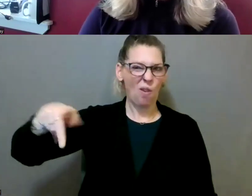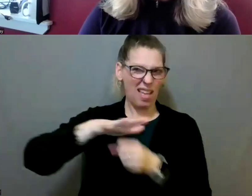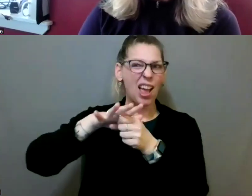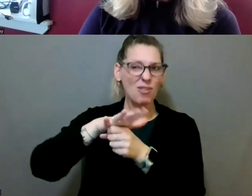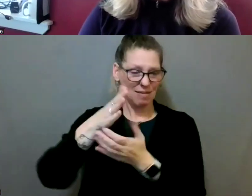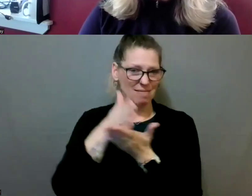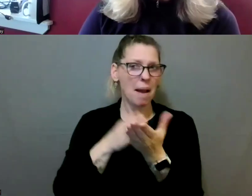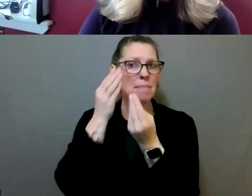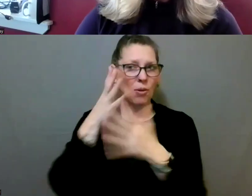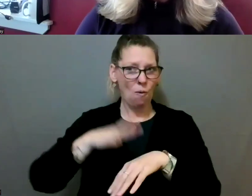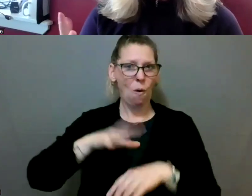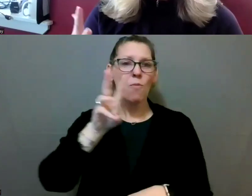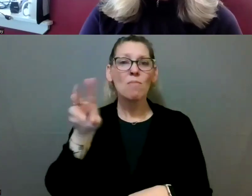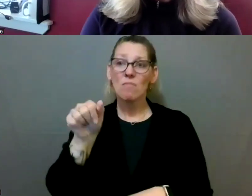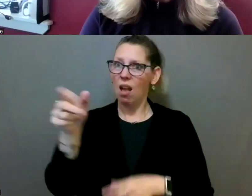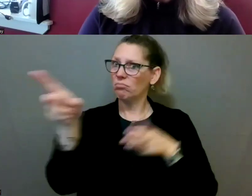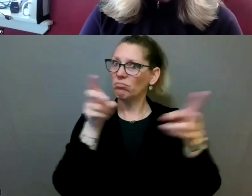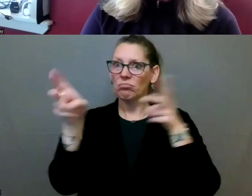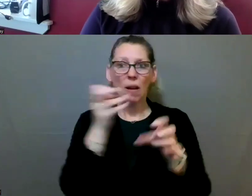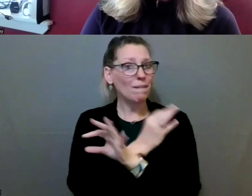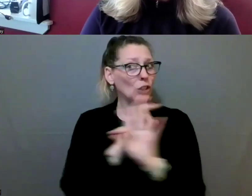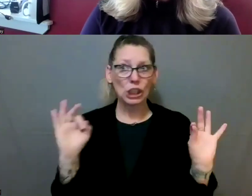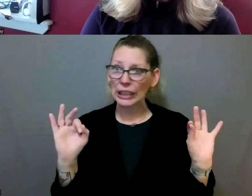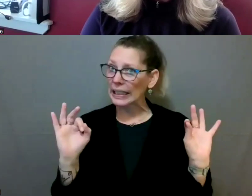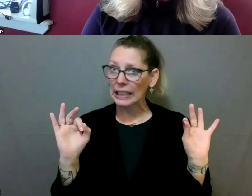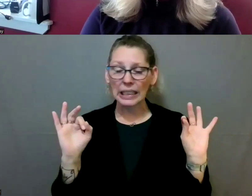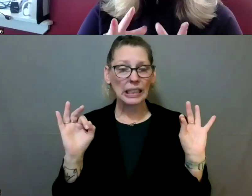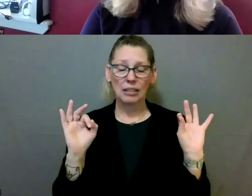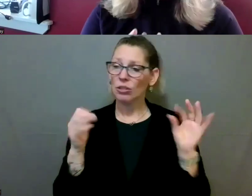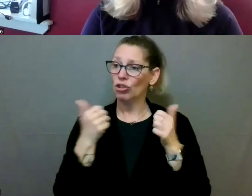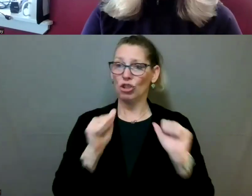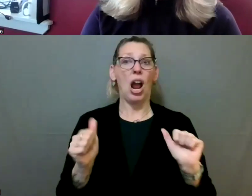website and you can grab them free and dip into what they're doing really do